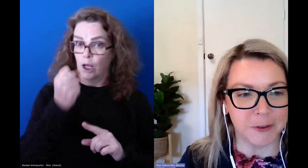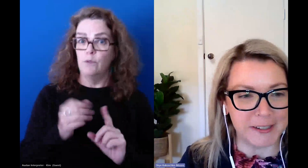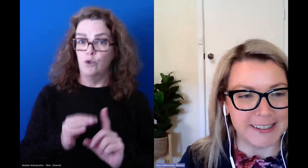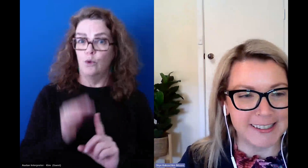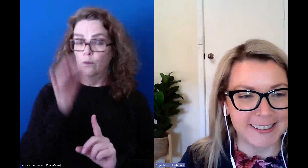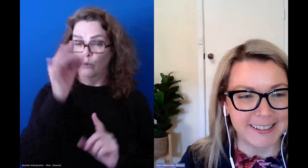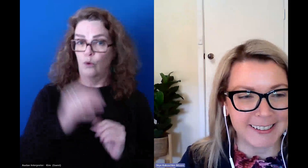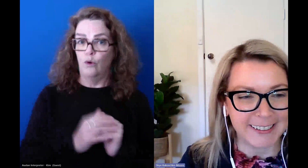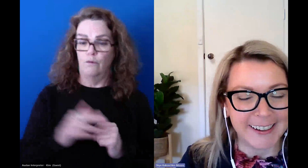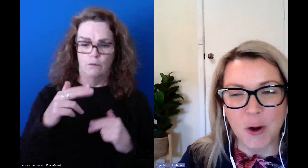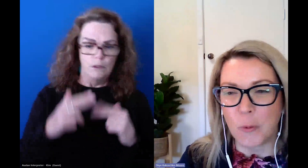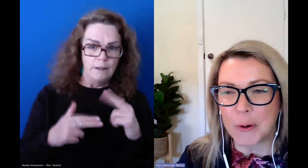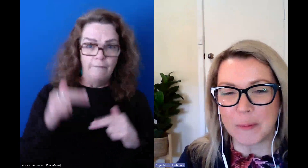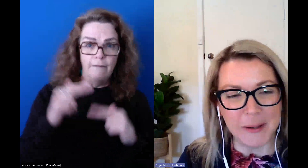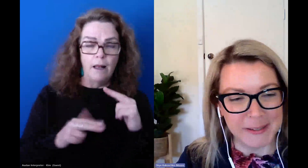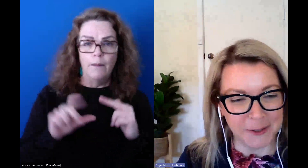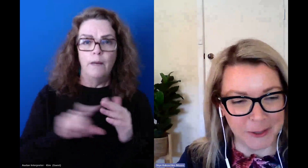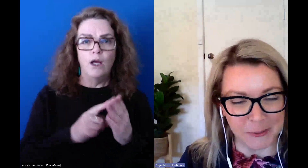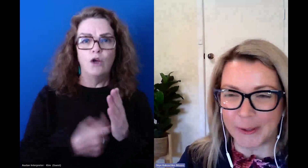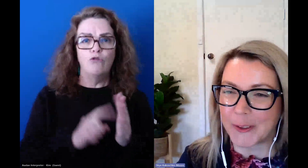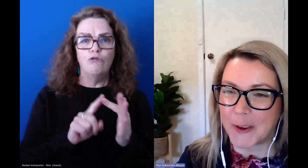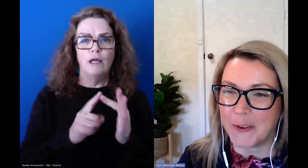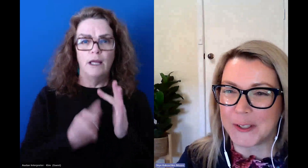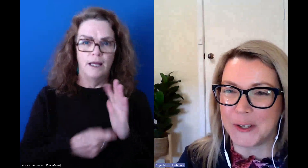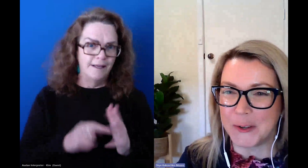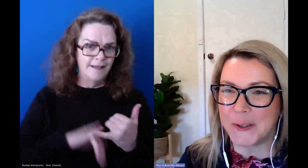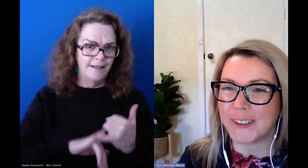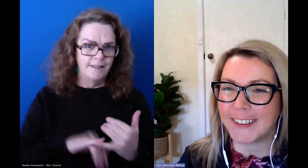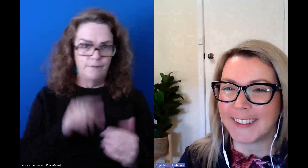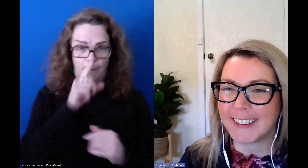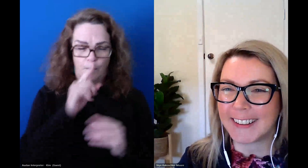careers. Welcome Minister Rishworth! Over to you.